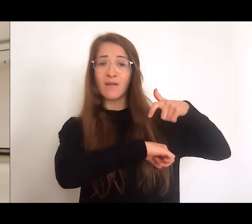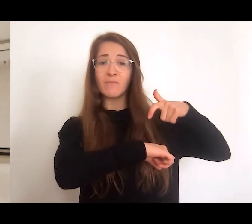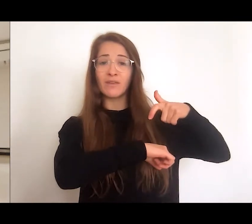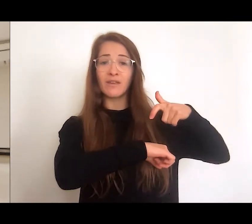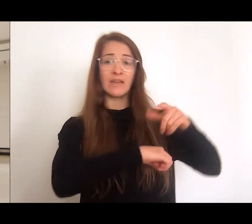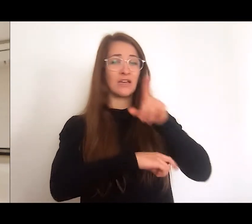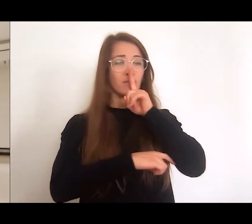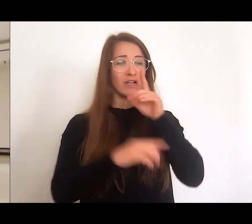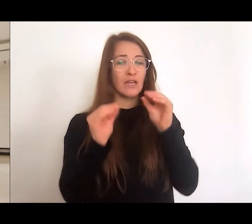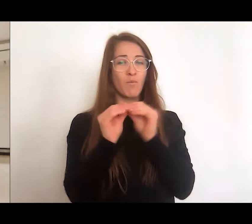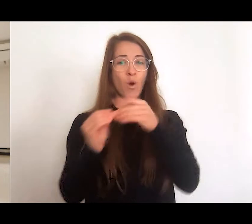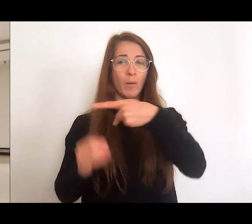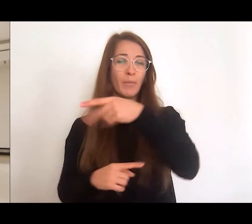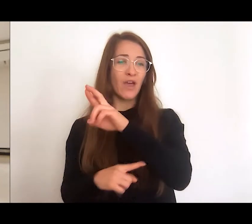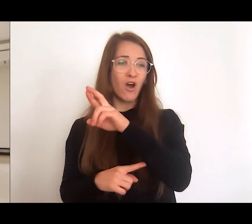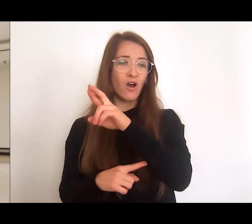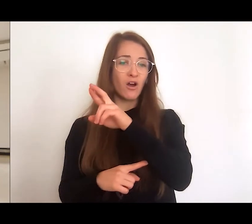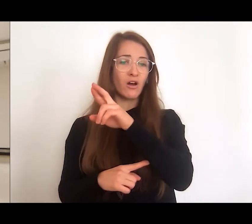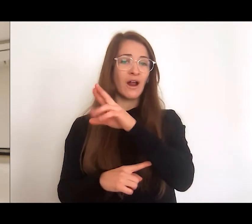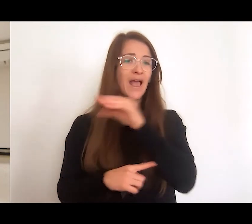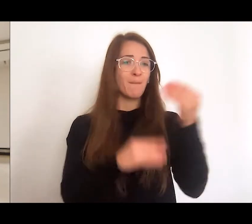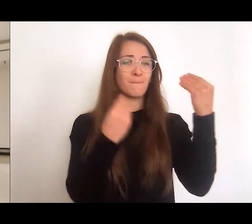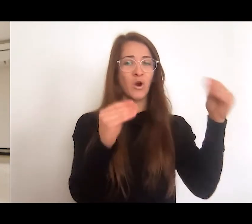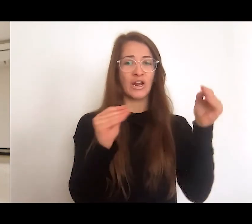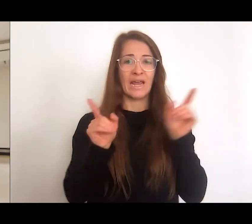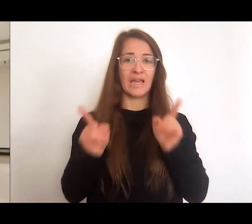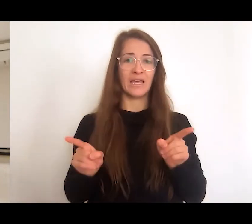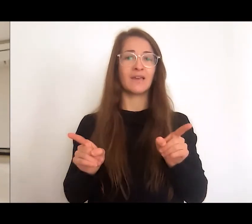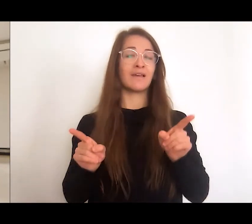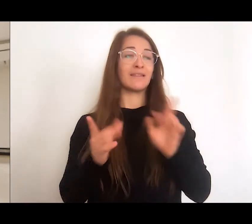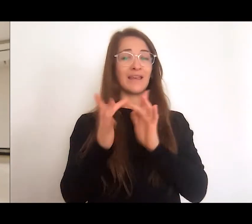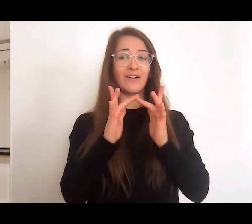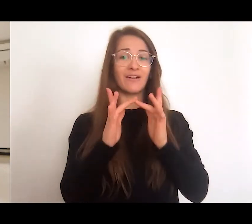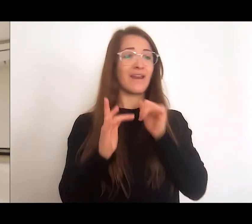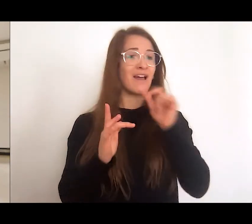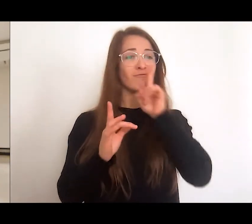BECAUSE AT THAT POINT, IT WAS REALLY MORE PR AND STRAIGHT UP MARKETING.